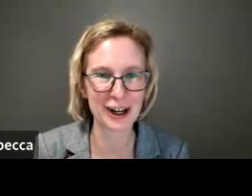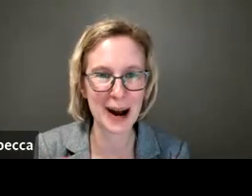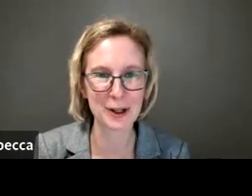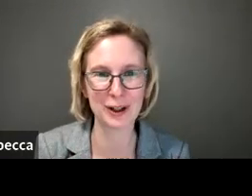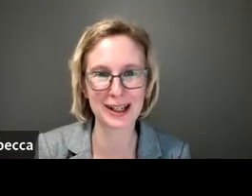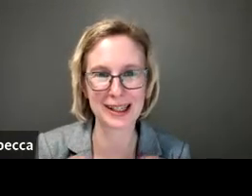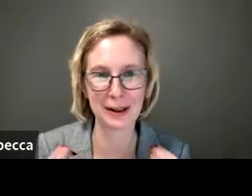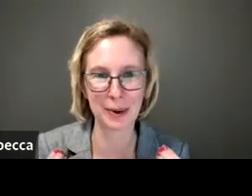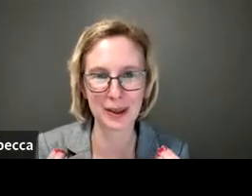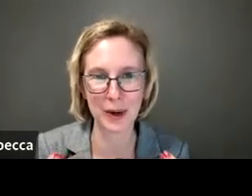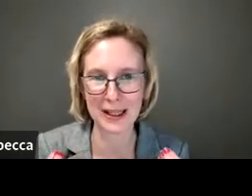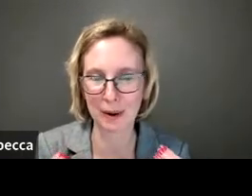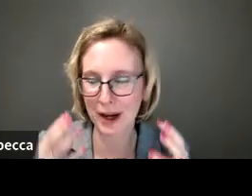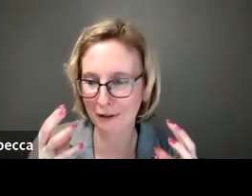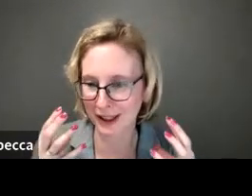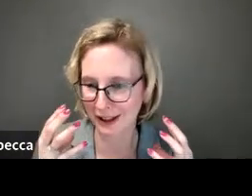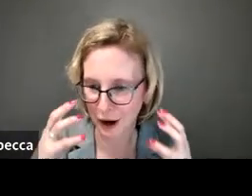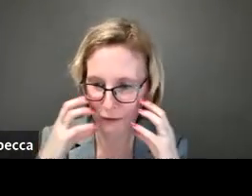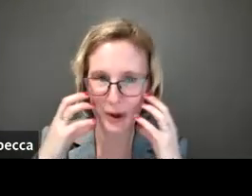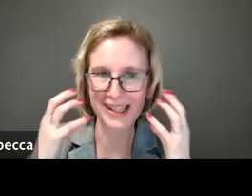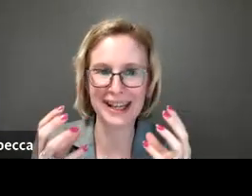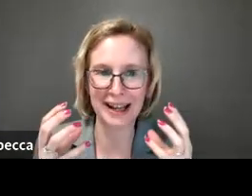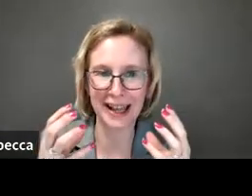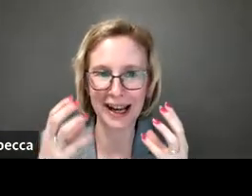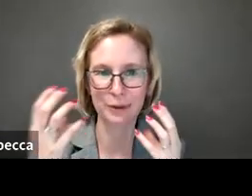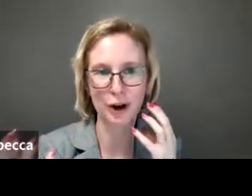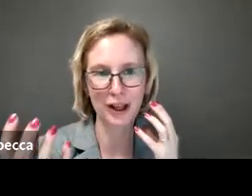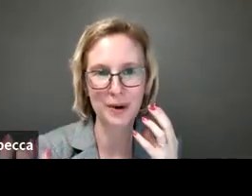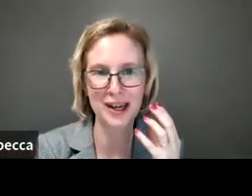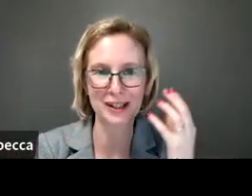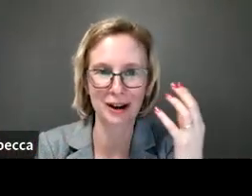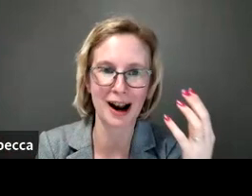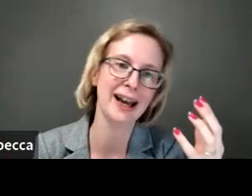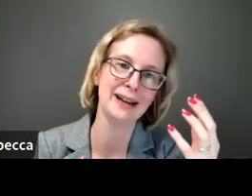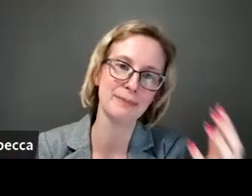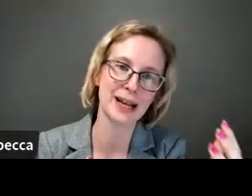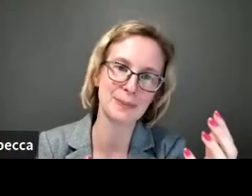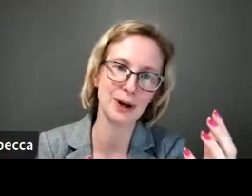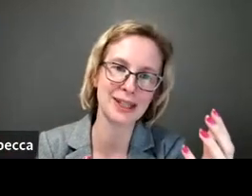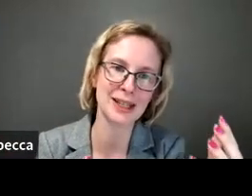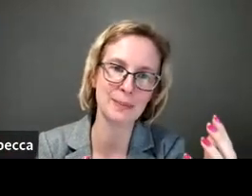a good opportunity to celebrate the wins. But we often focus in on like, I'm struggling with this, or I'm experiencing this